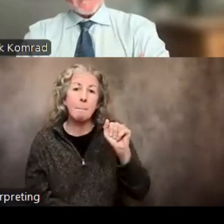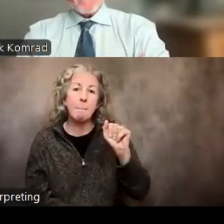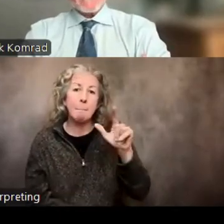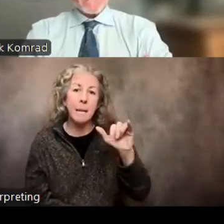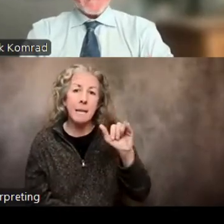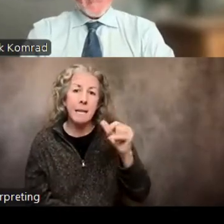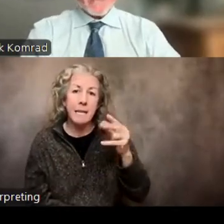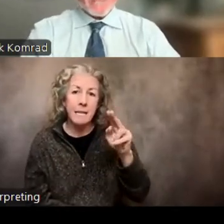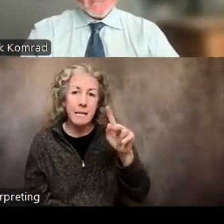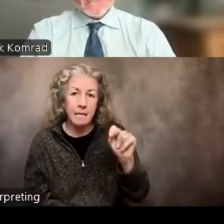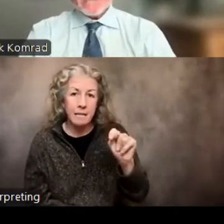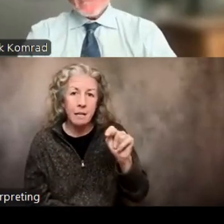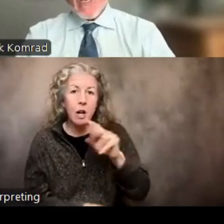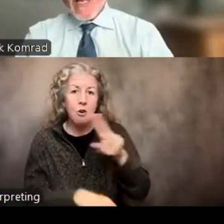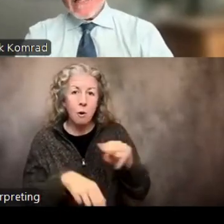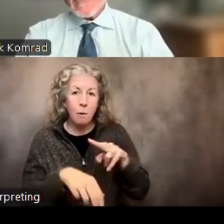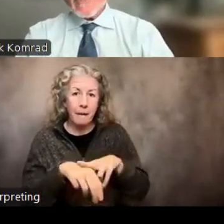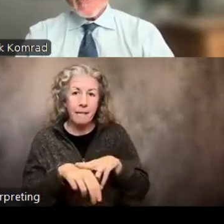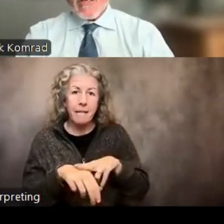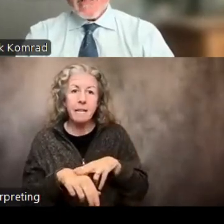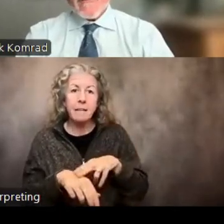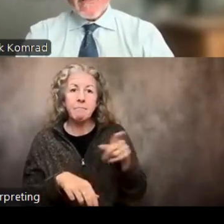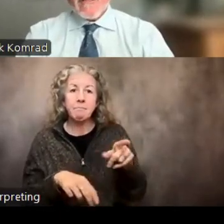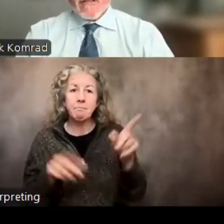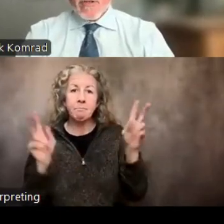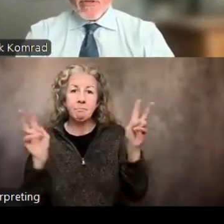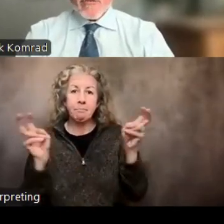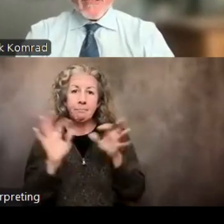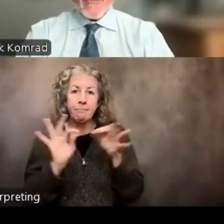of expectations that are highly destructive but are rendered